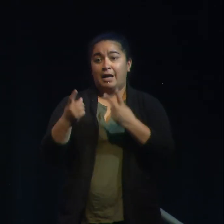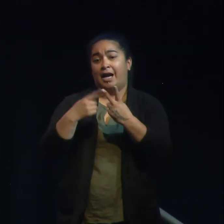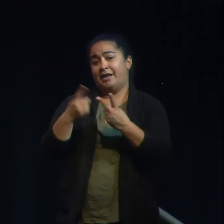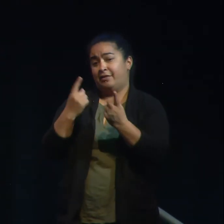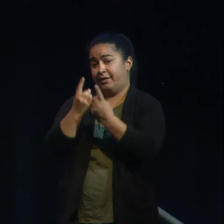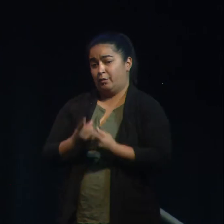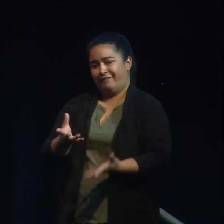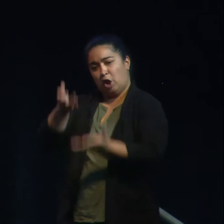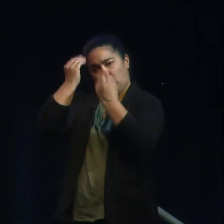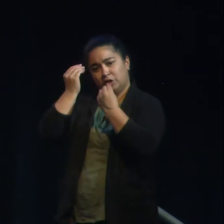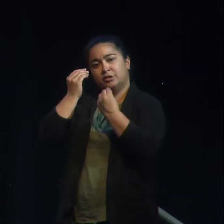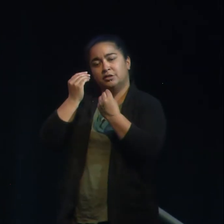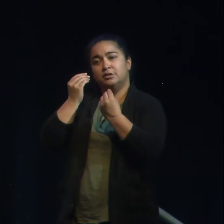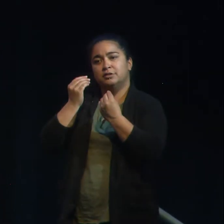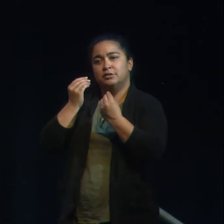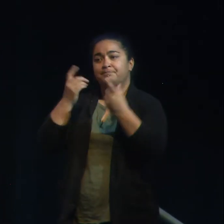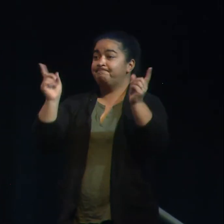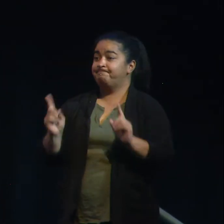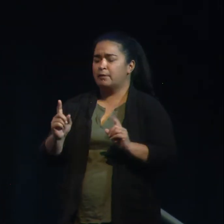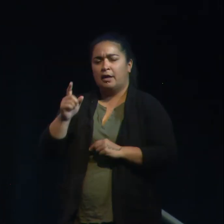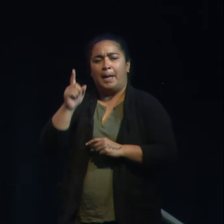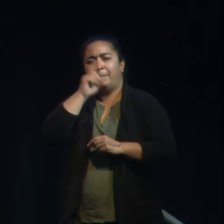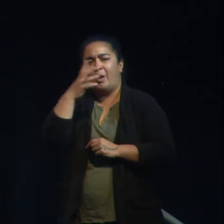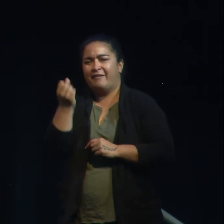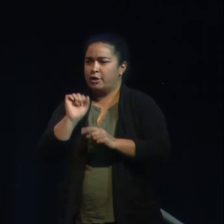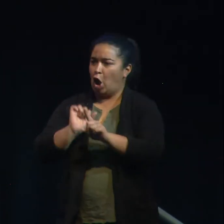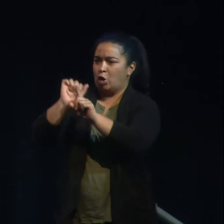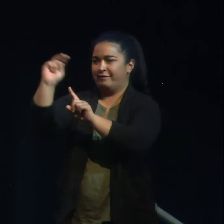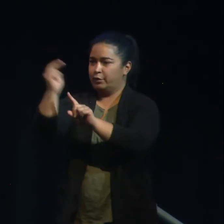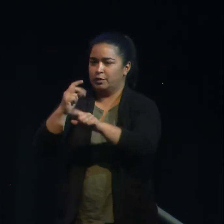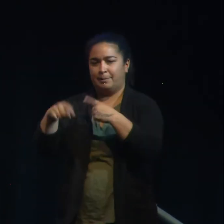learnt is that people might have perceptions about these kinds of processes and it can